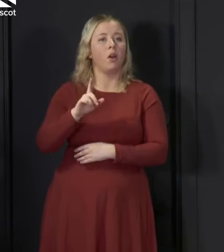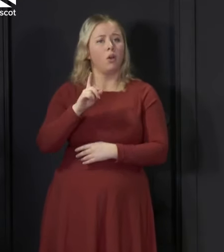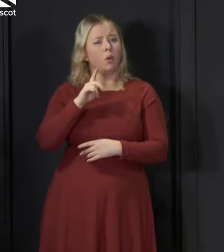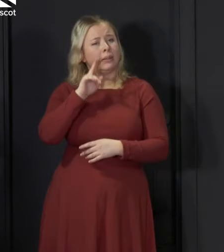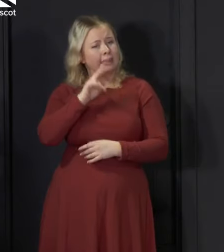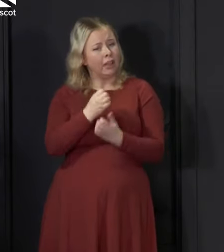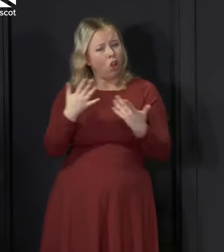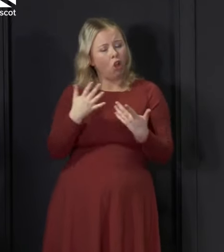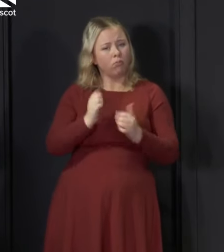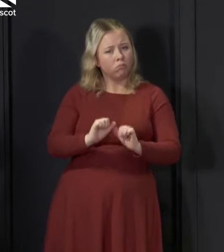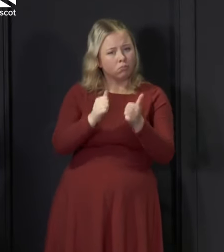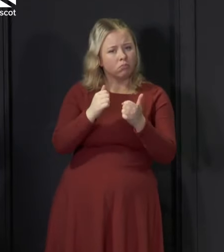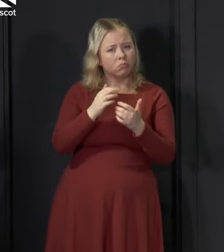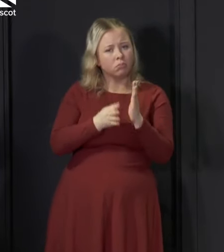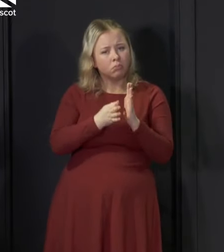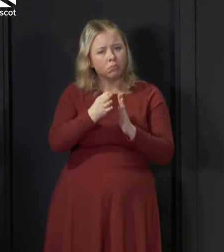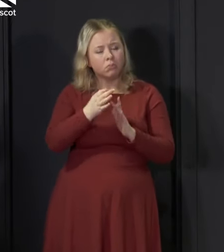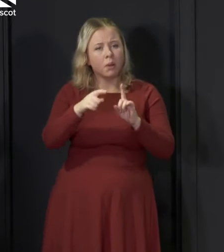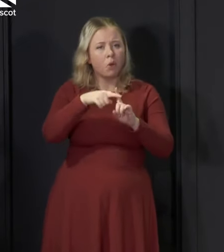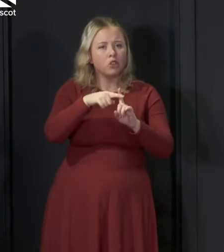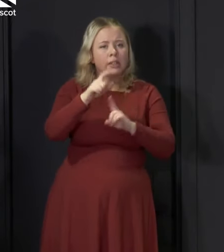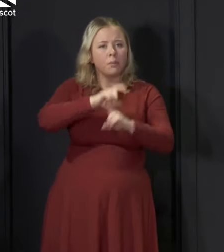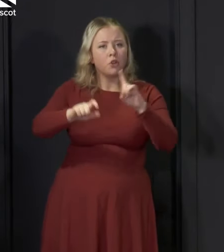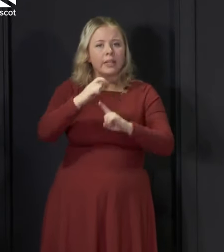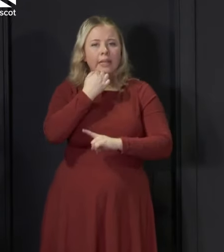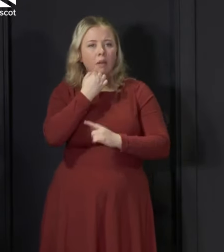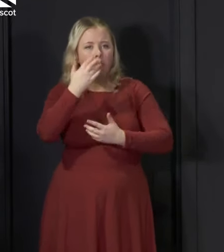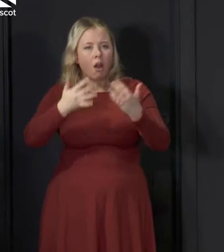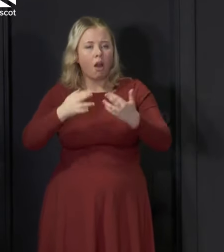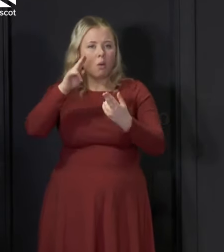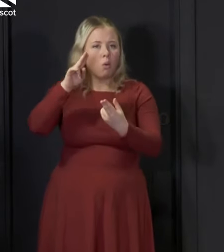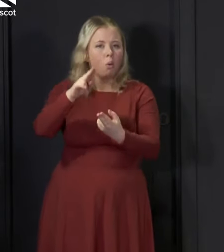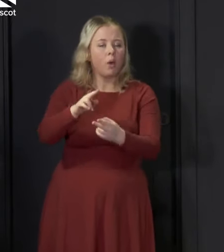and principally through the ICU figures that I give on a daily basis. But I certainly wouldn't